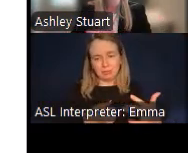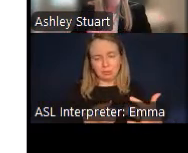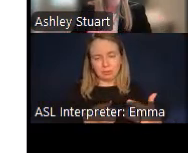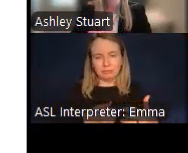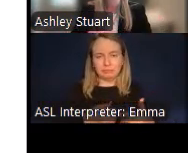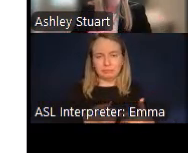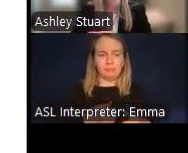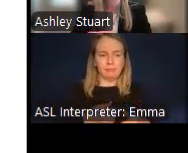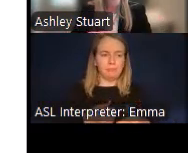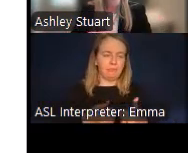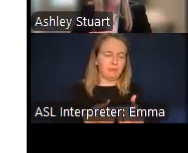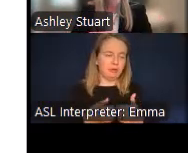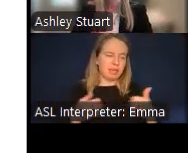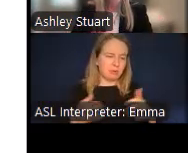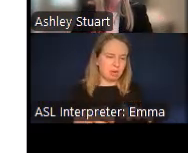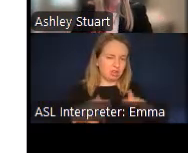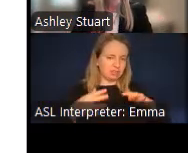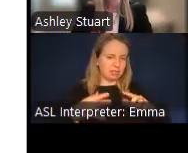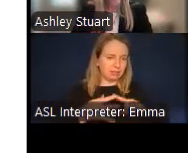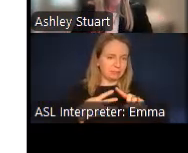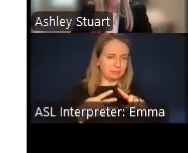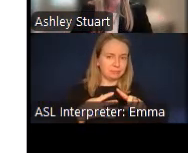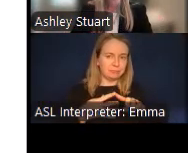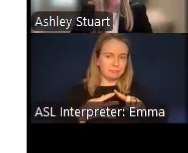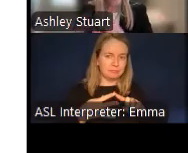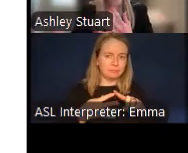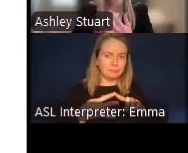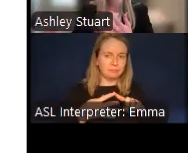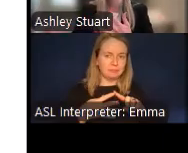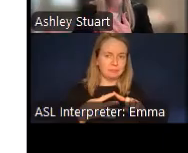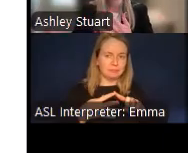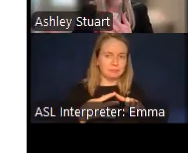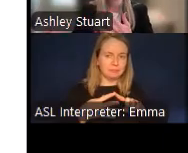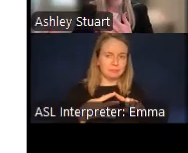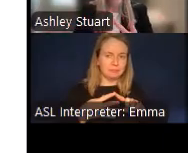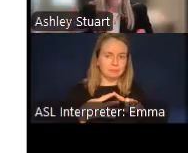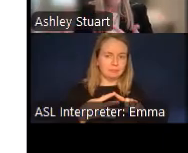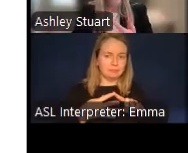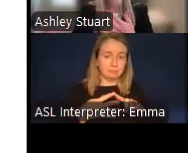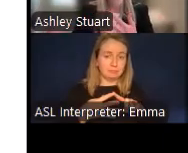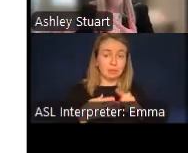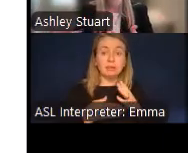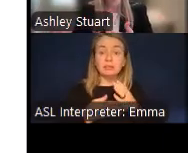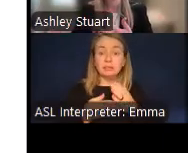separation anxiety, meaning that there is some anxiousness around